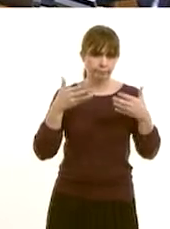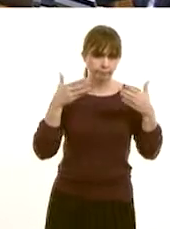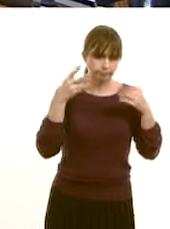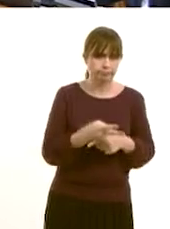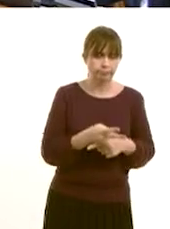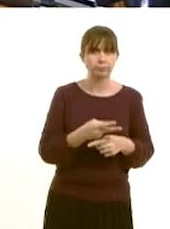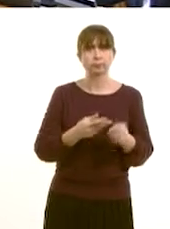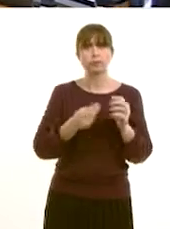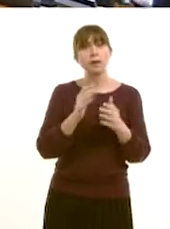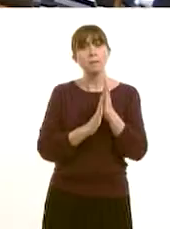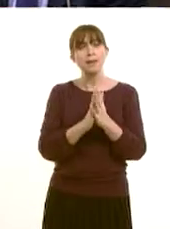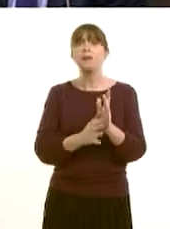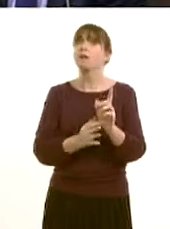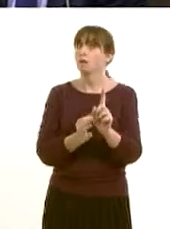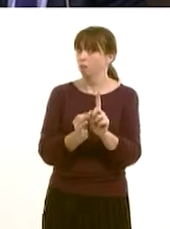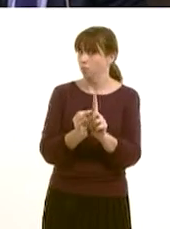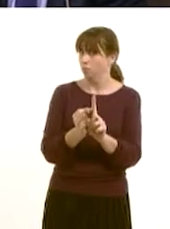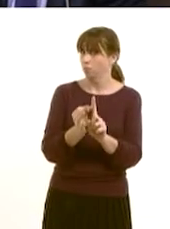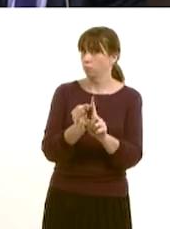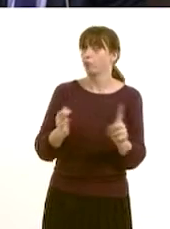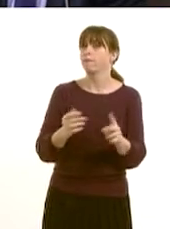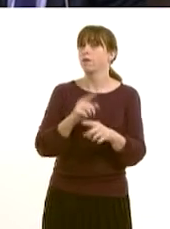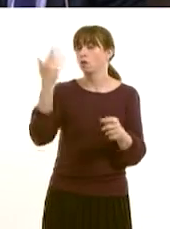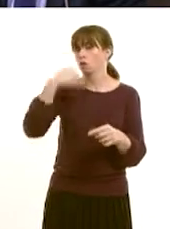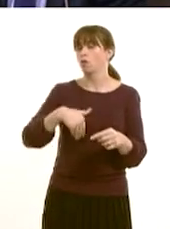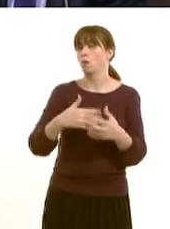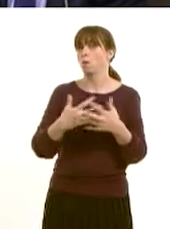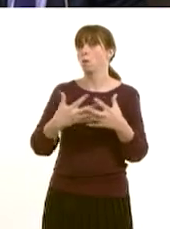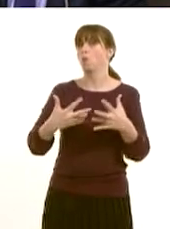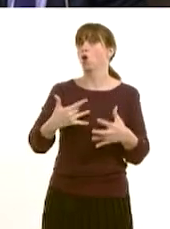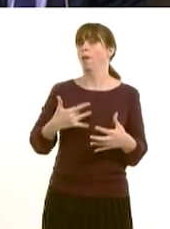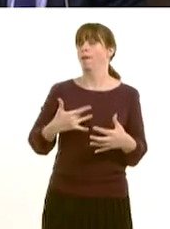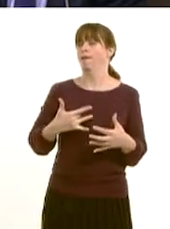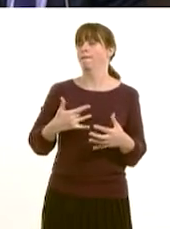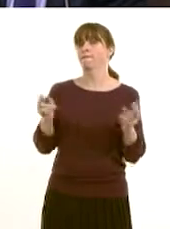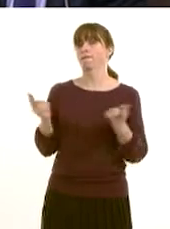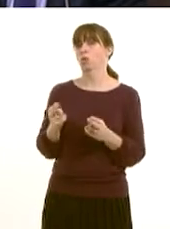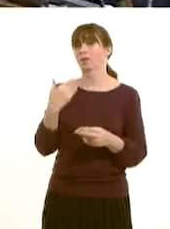These actions have helped to improve survival rates following a stroke and to reduce longer term disabilities.